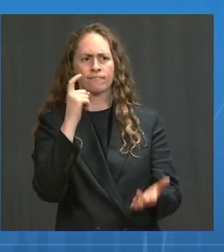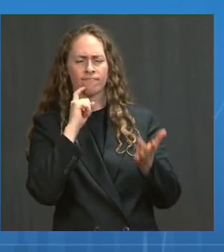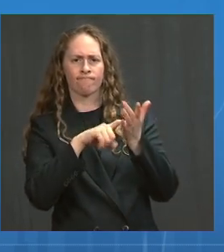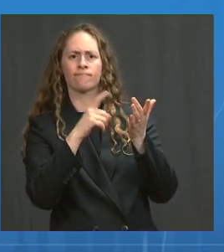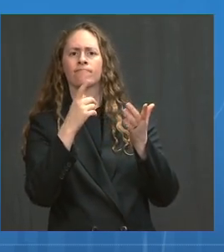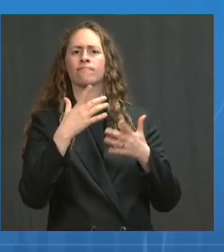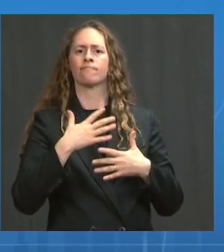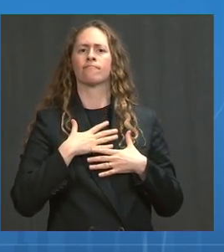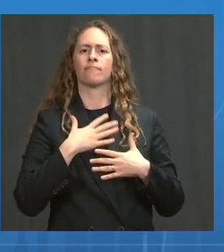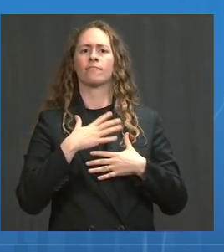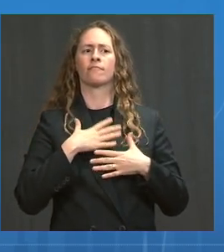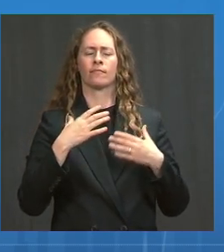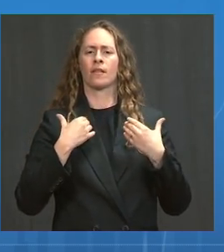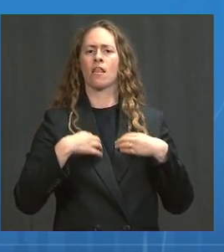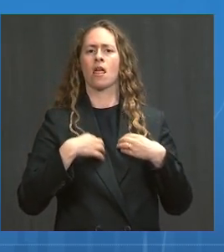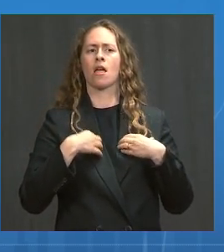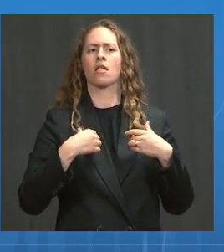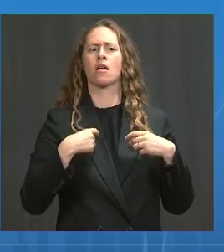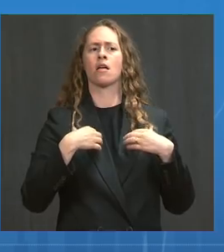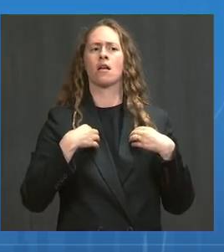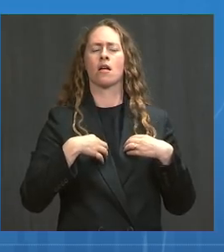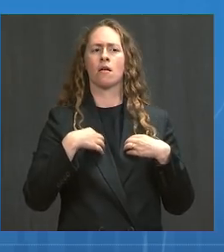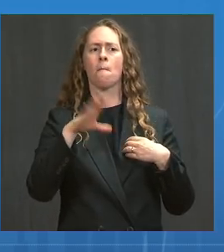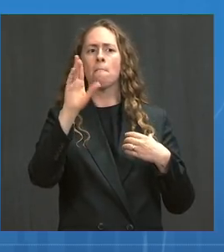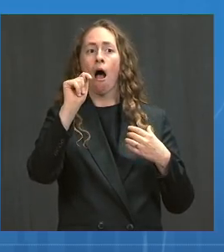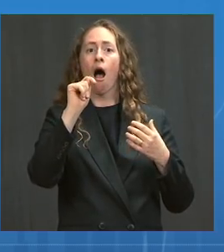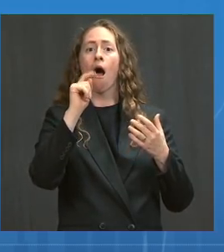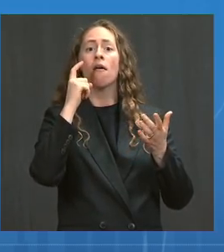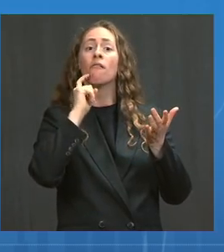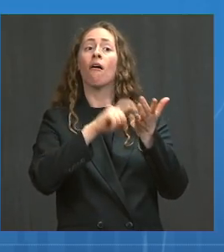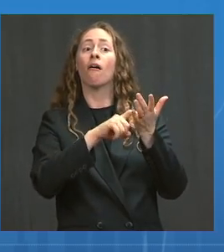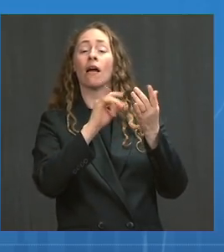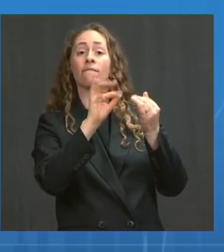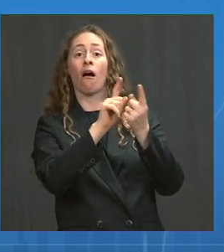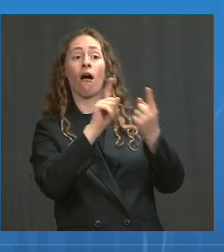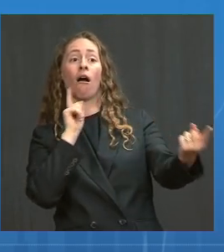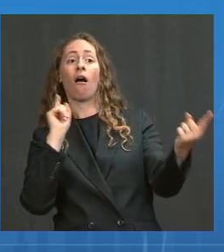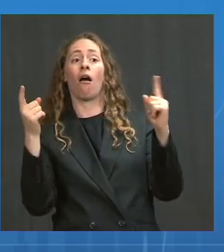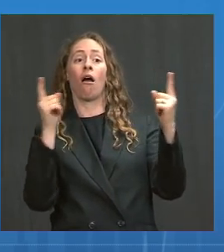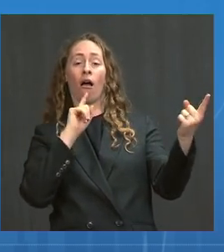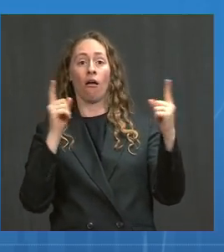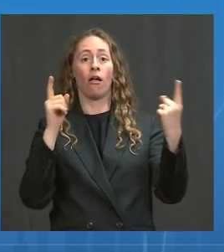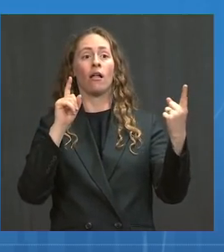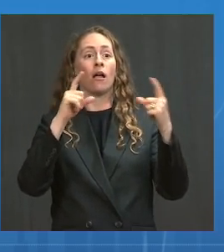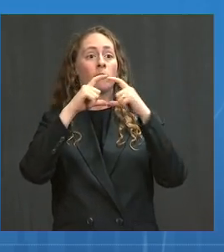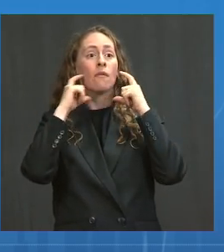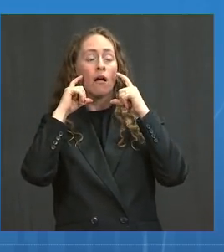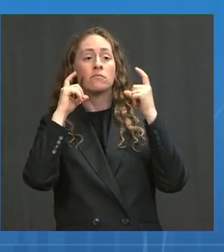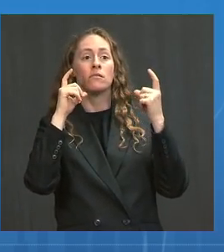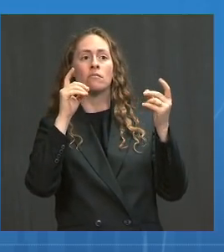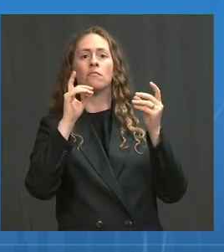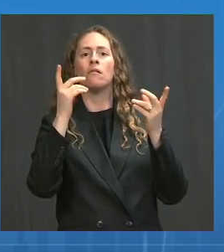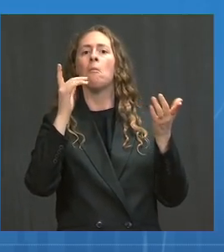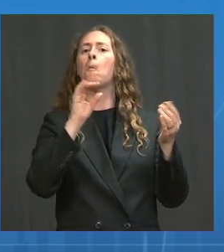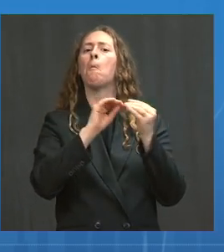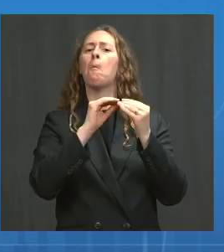the not being in school, and of course, the masking. I do anticipate that in the months ahead, if people are not wearing masks --